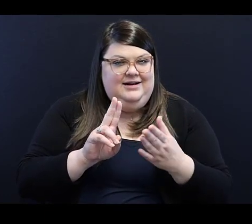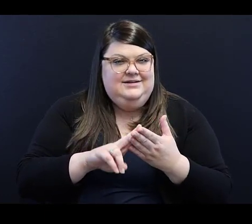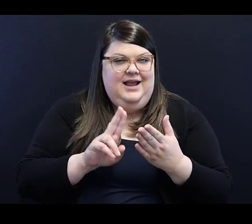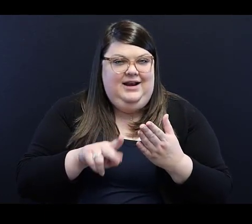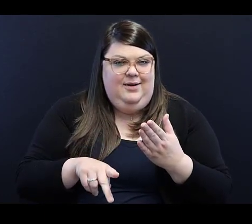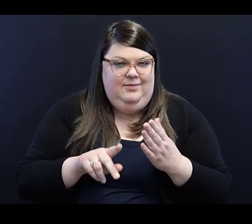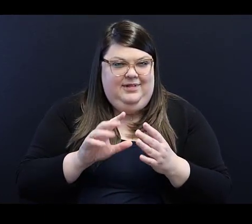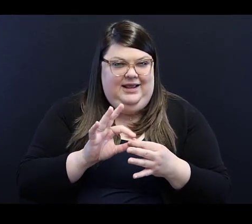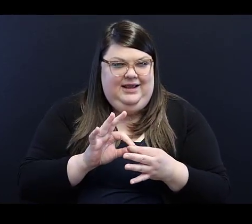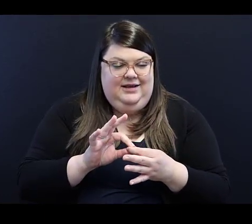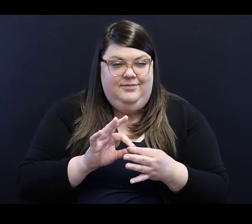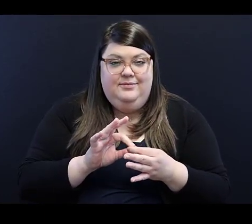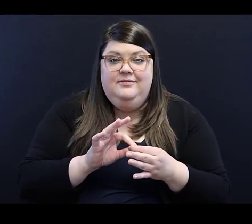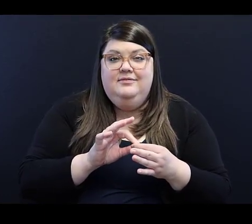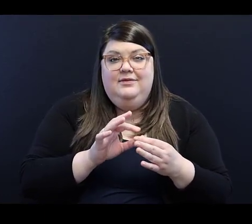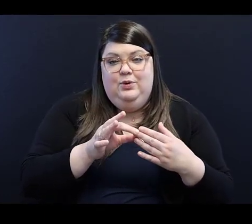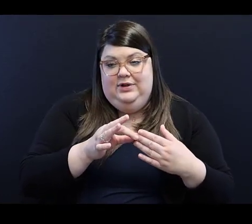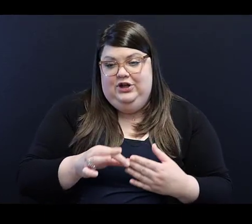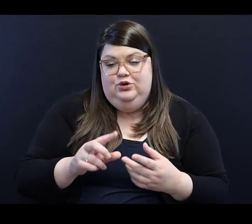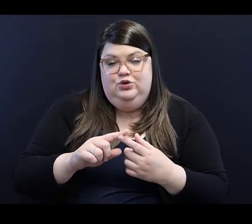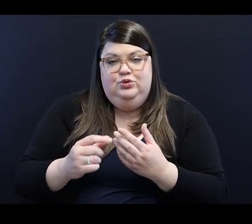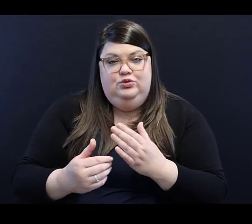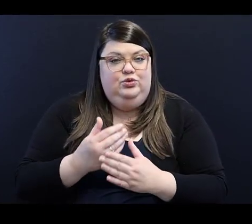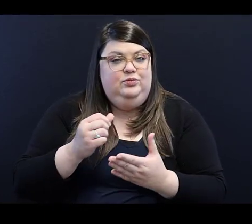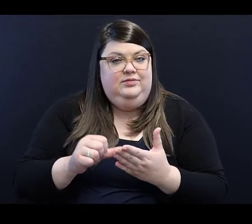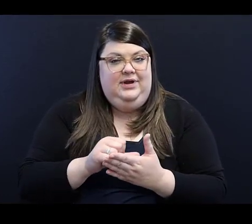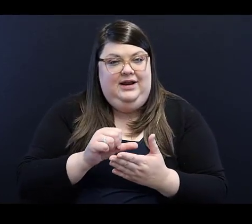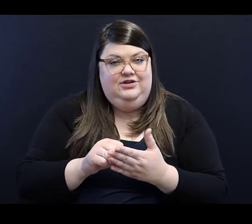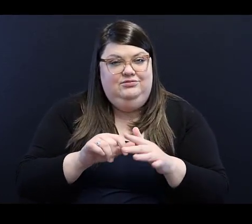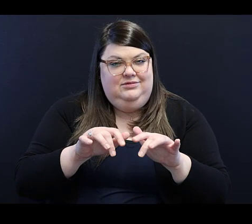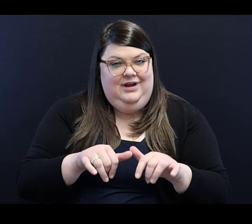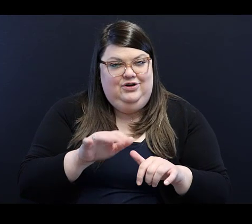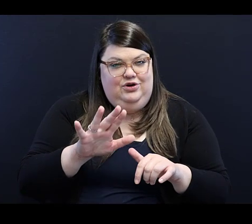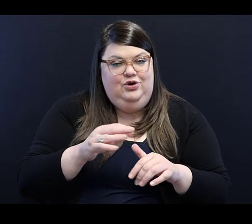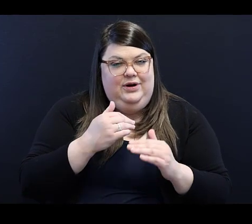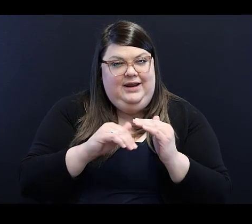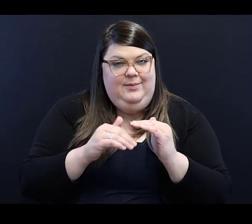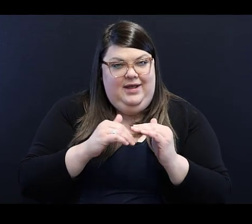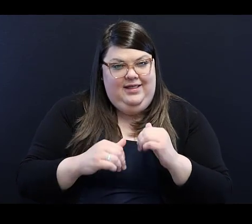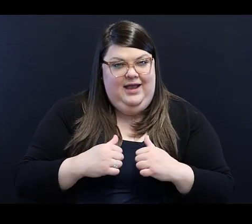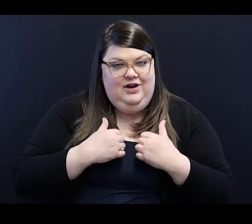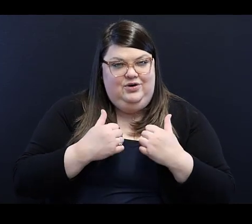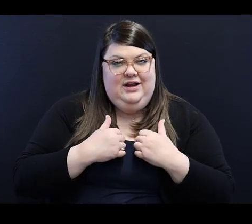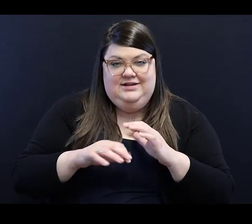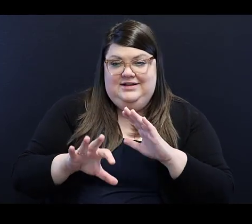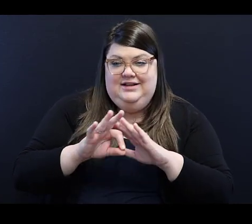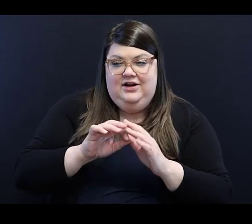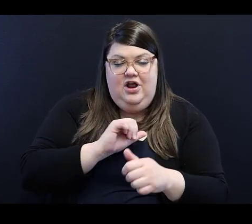You will be directed to a sign up page. Enter your email address, select the authorization to receive